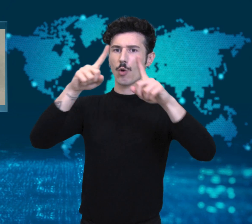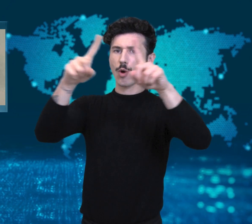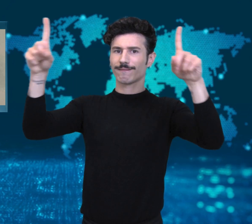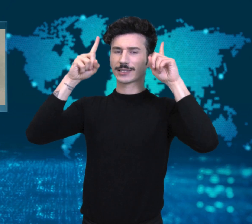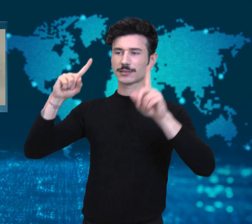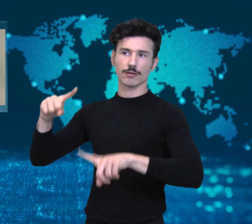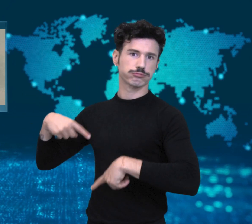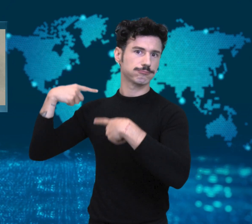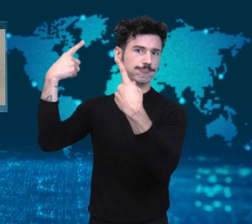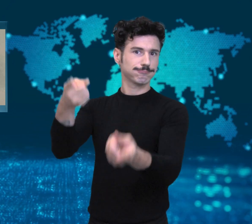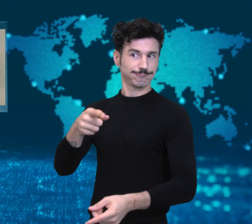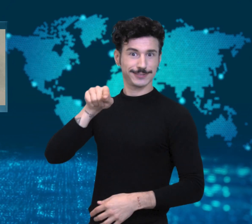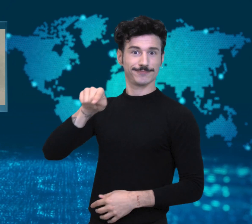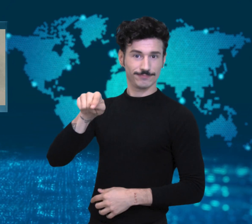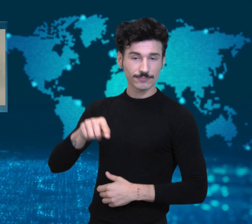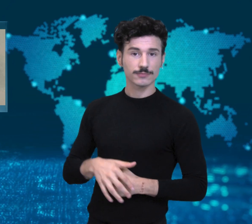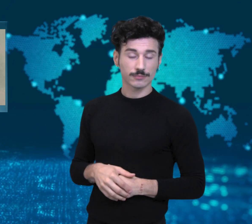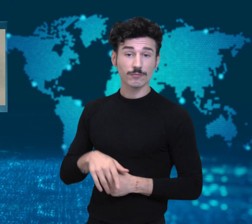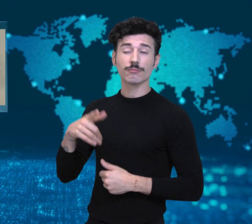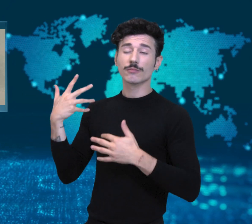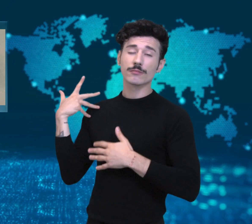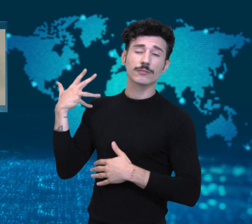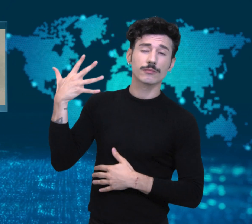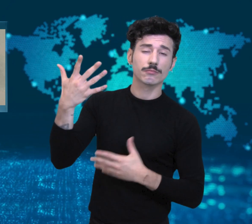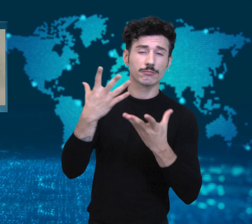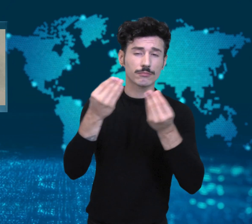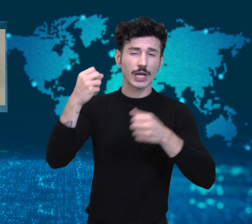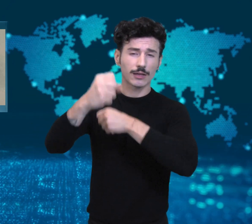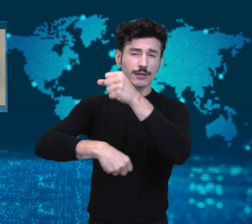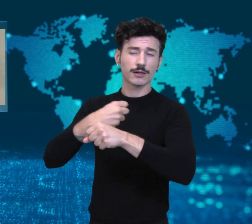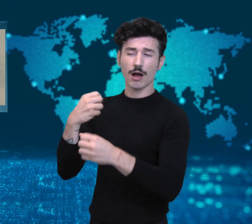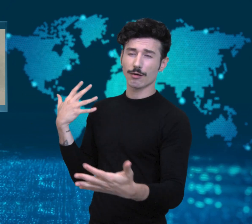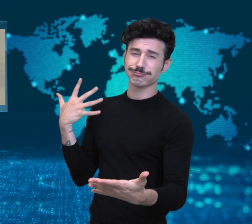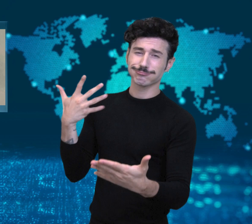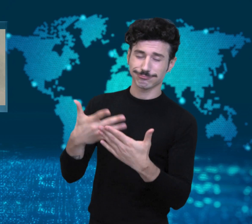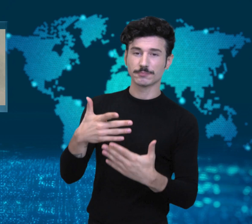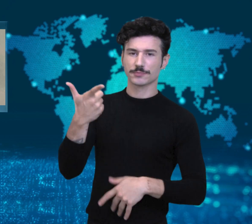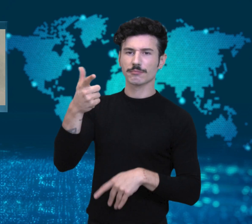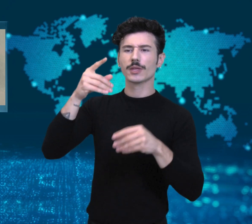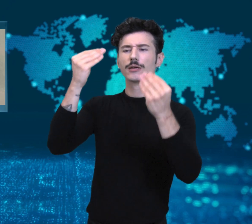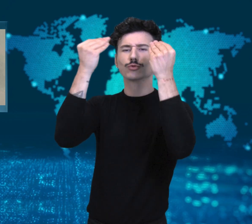the fish brought them good luck on their exams.